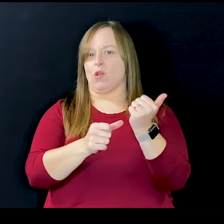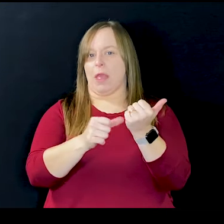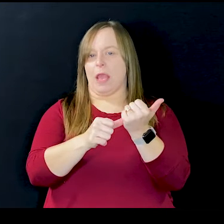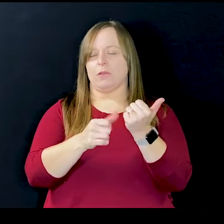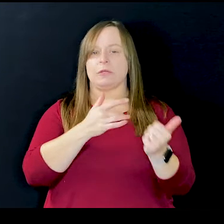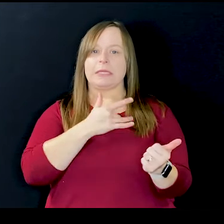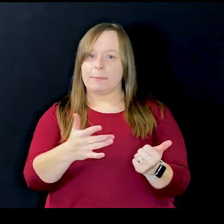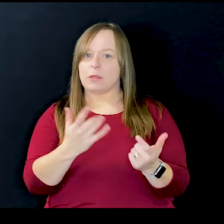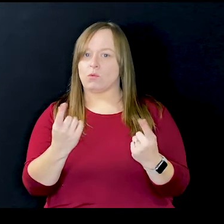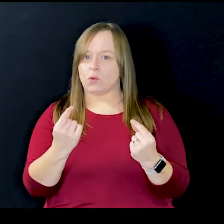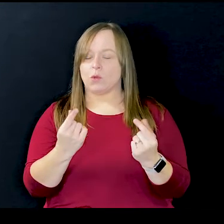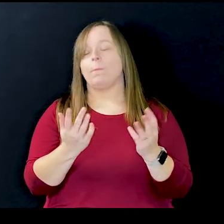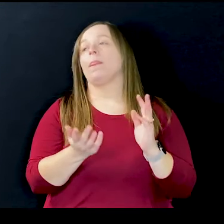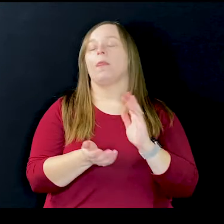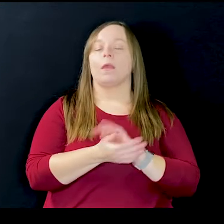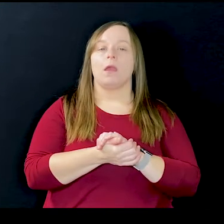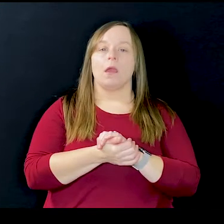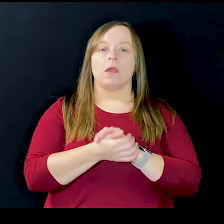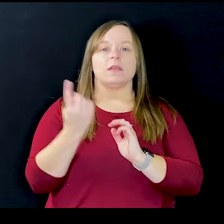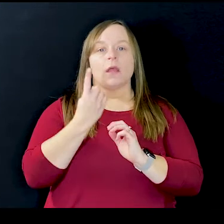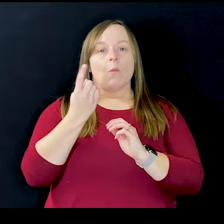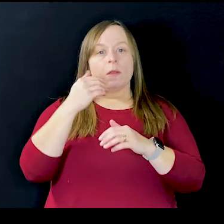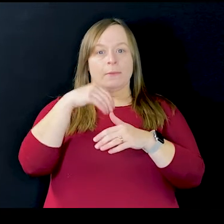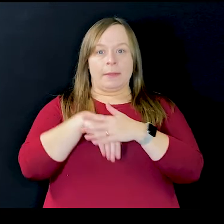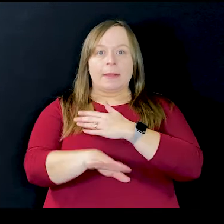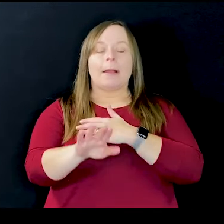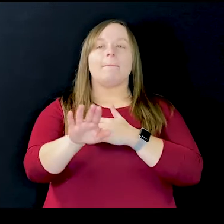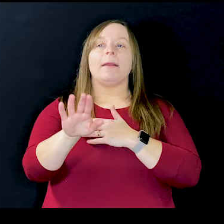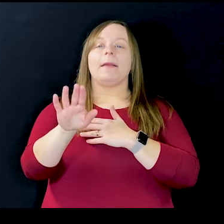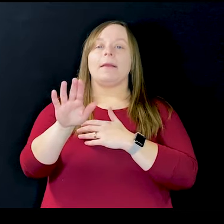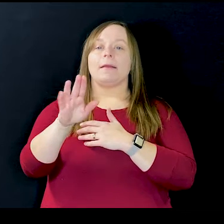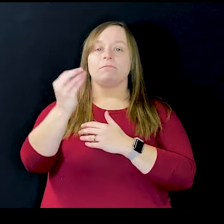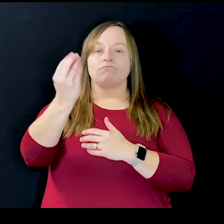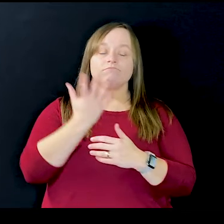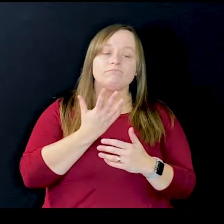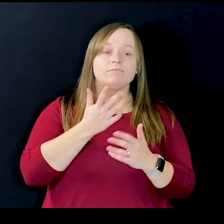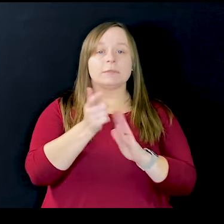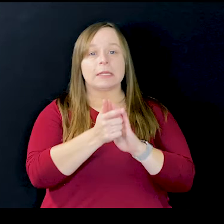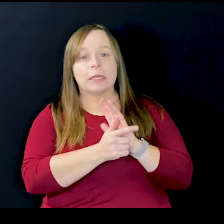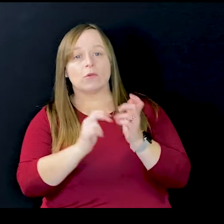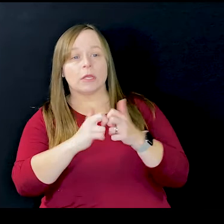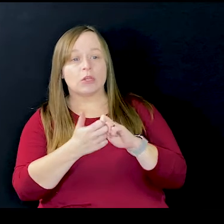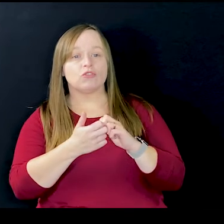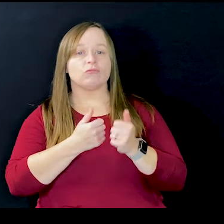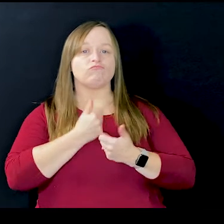So typically, what happens is somebody will come in, they'll tell us their legal issue